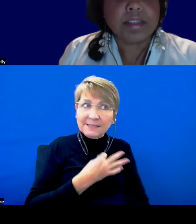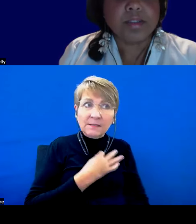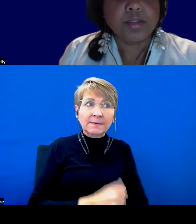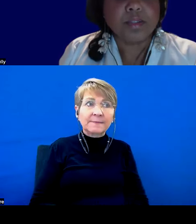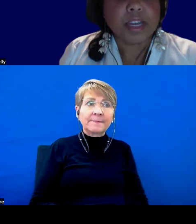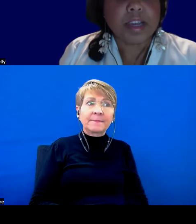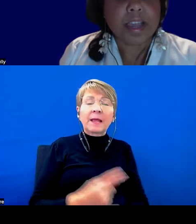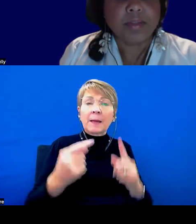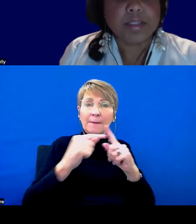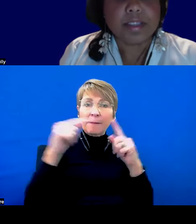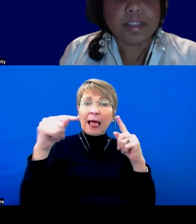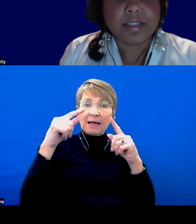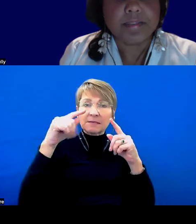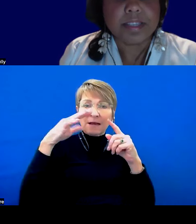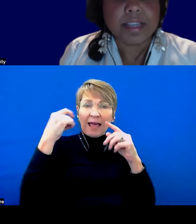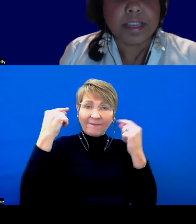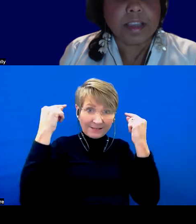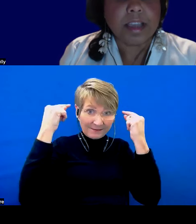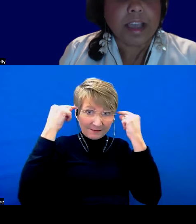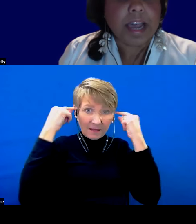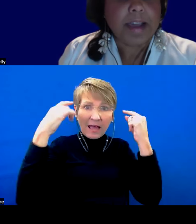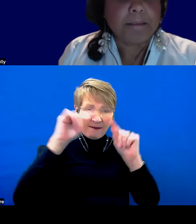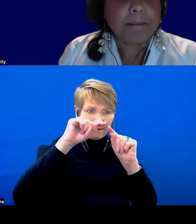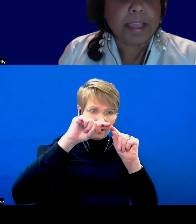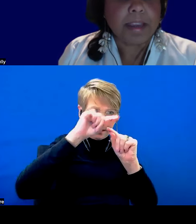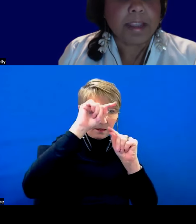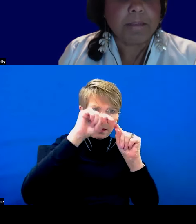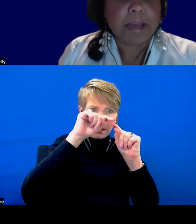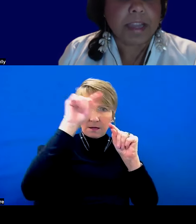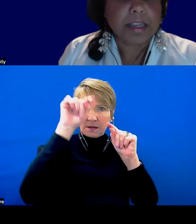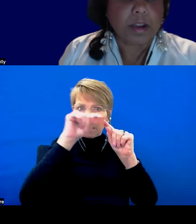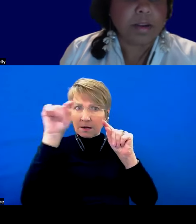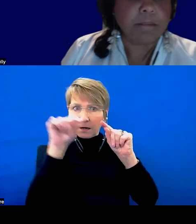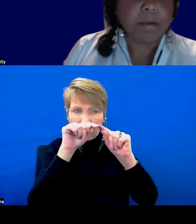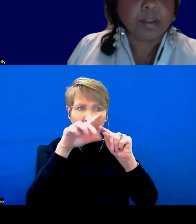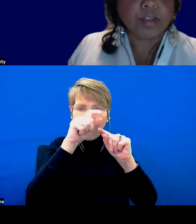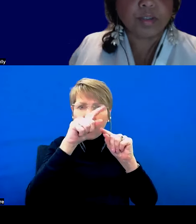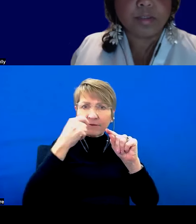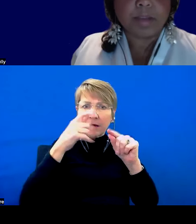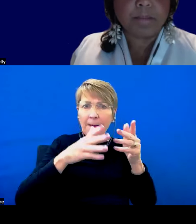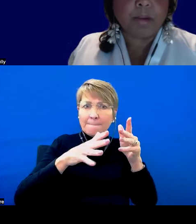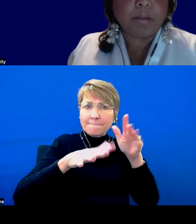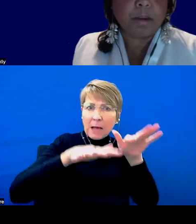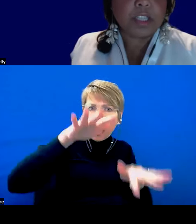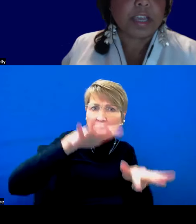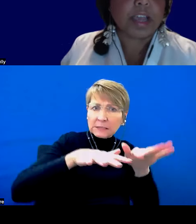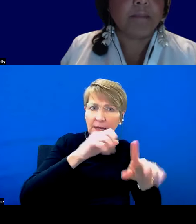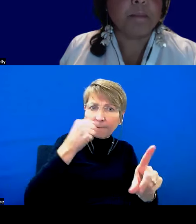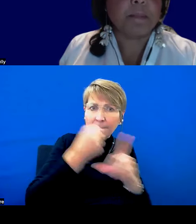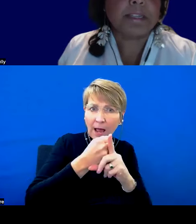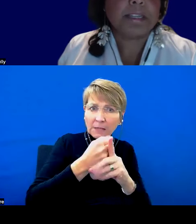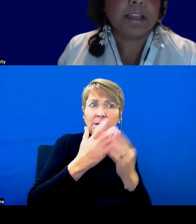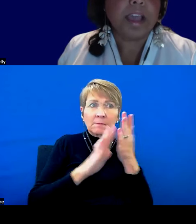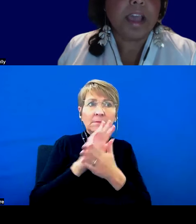nausea and also excessive fatigue. It can impact on posture and mobility